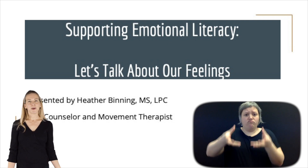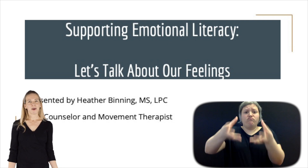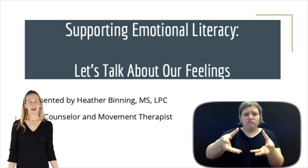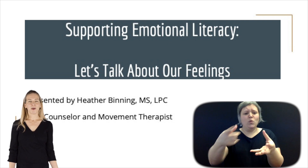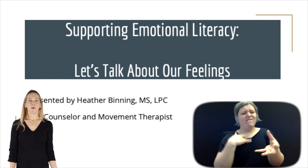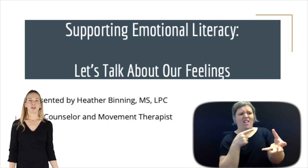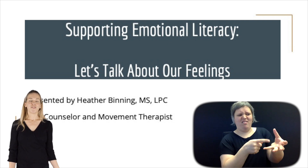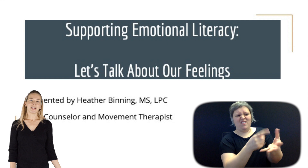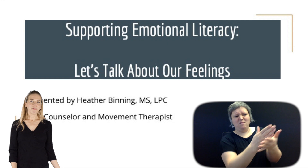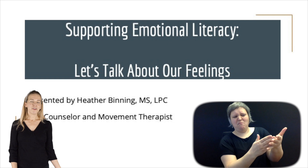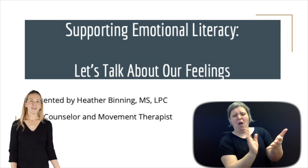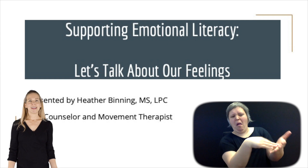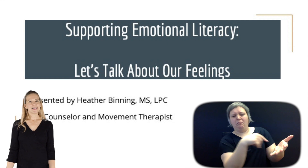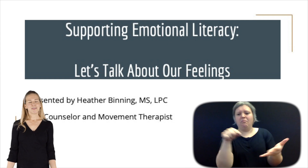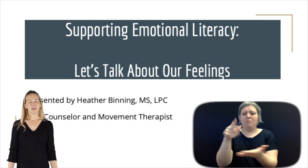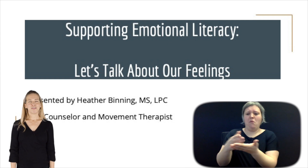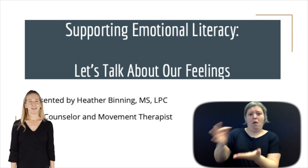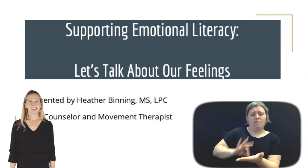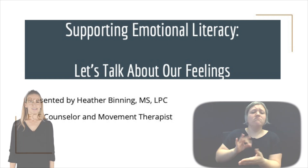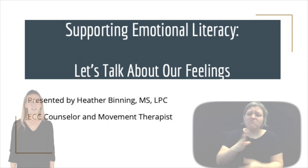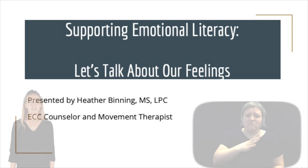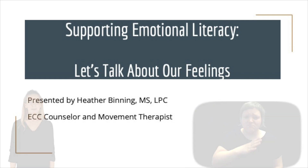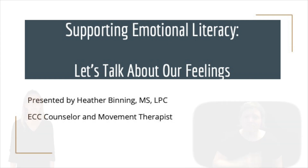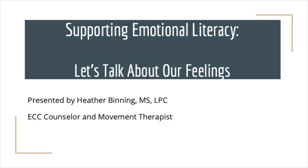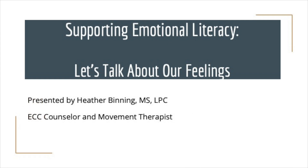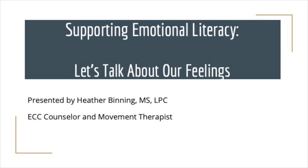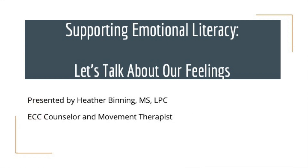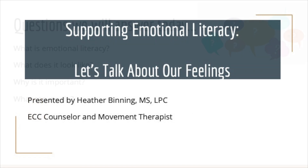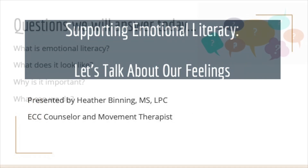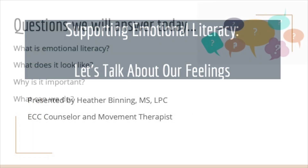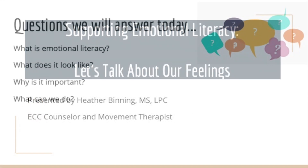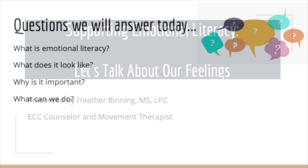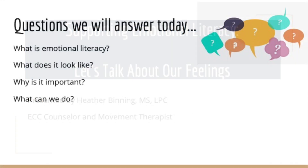Take away what you find helpful and leave what you feel like isn't a good fit.